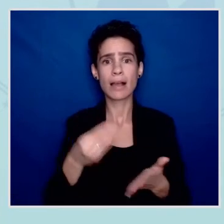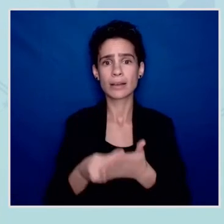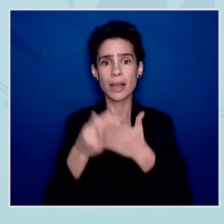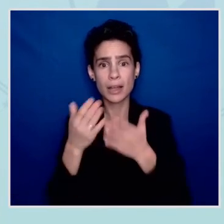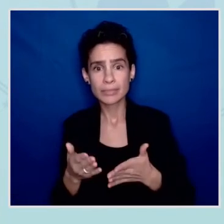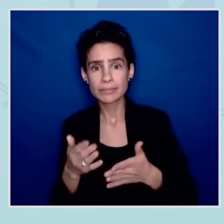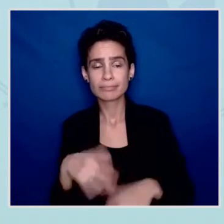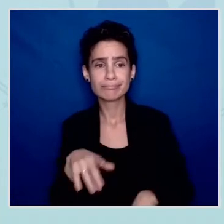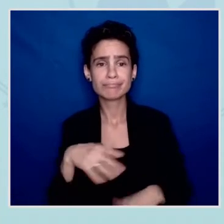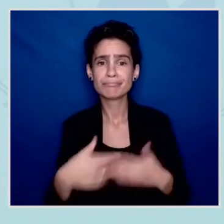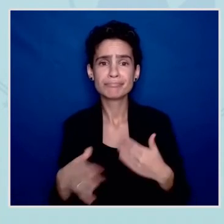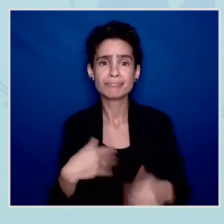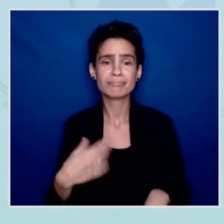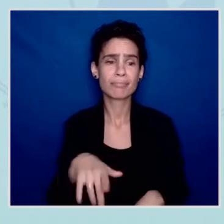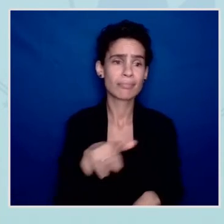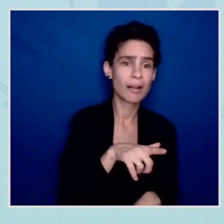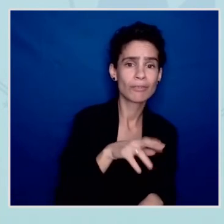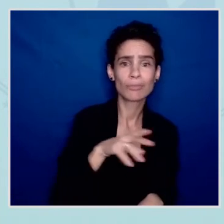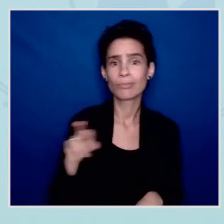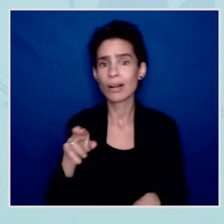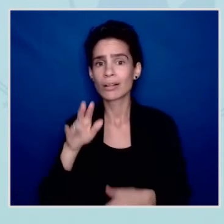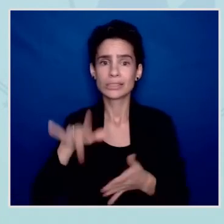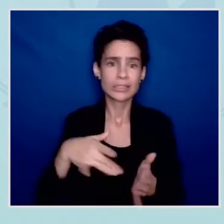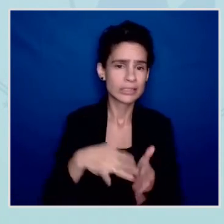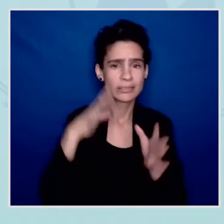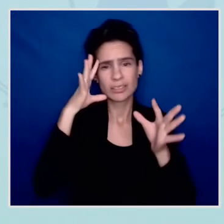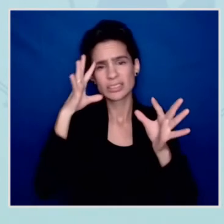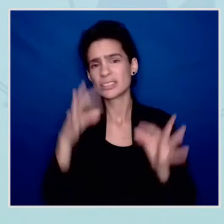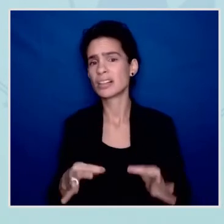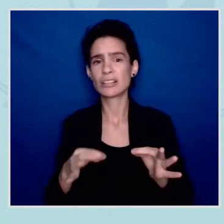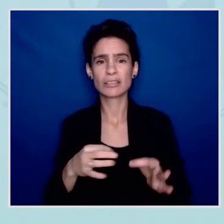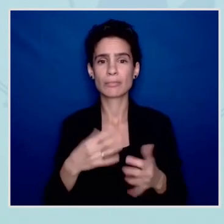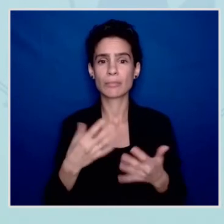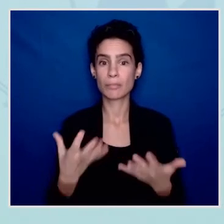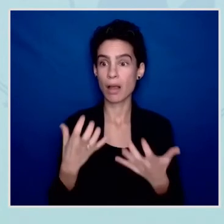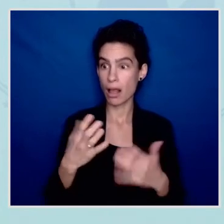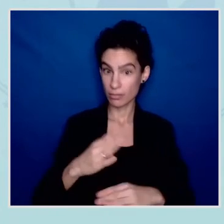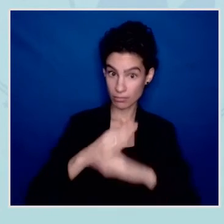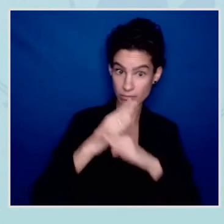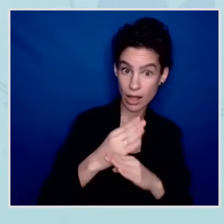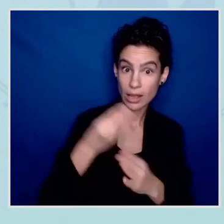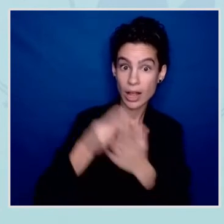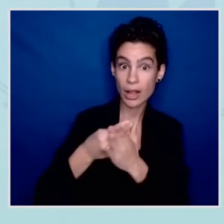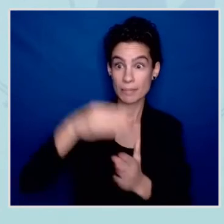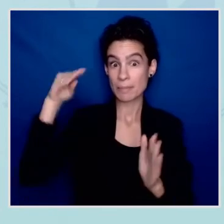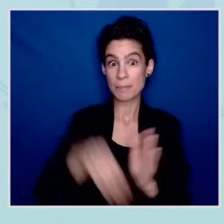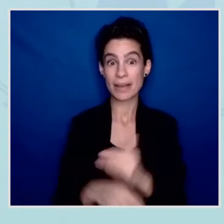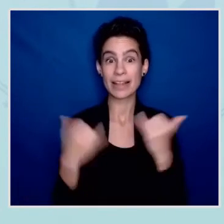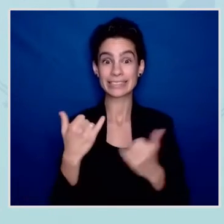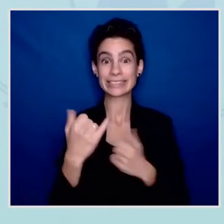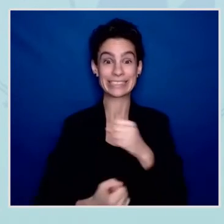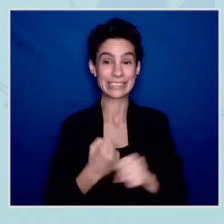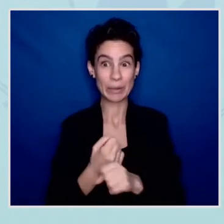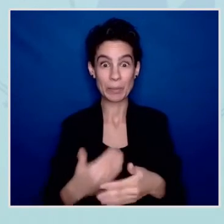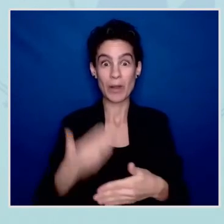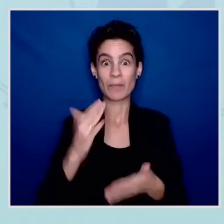REFERENCE TO IN THE OPENING COMMENTS, THE OVERWHELMING CONSENSUS AMONG LEADING